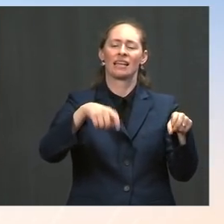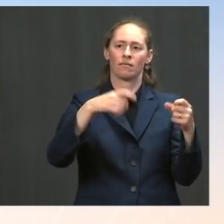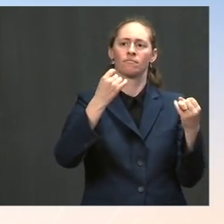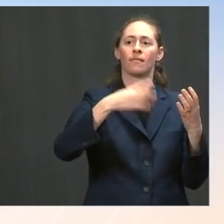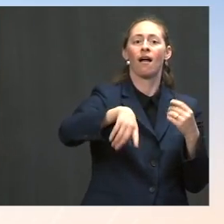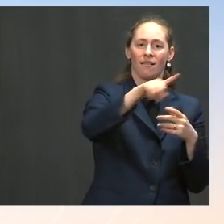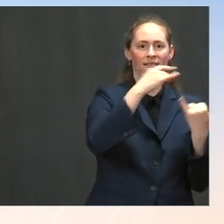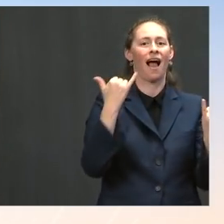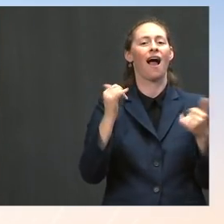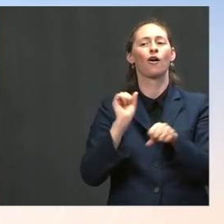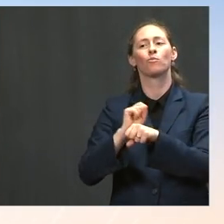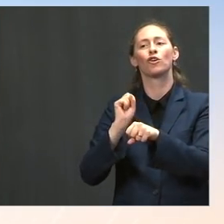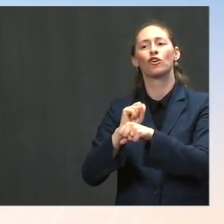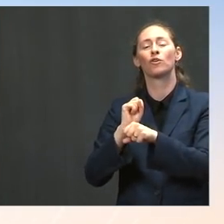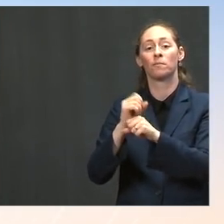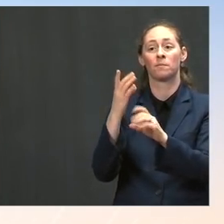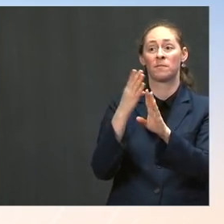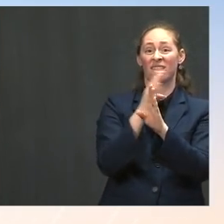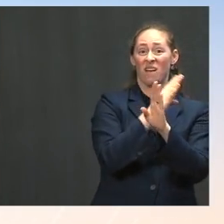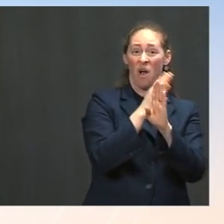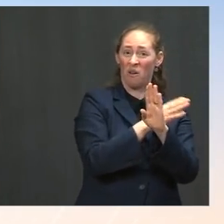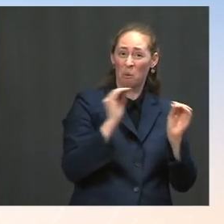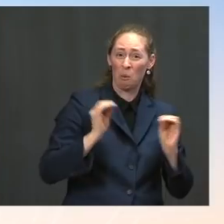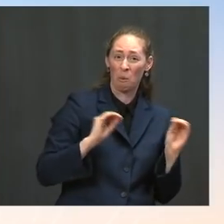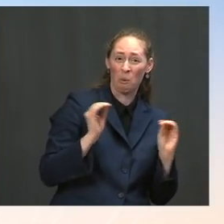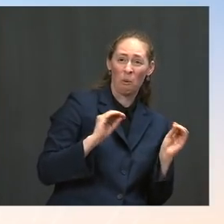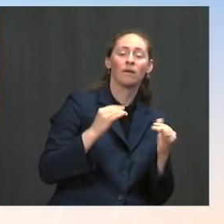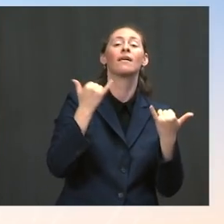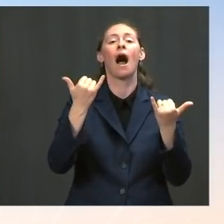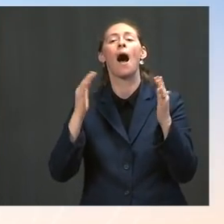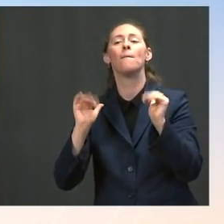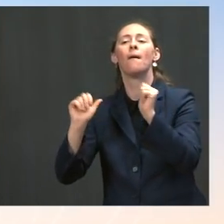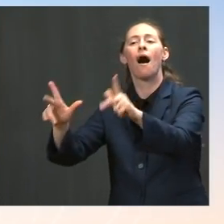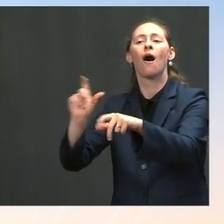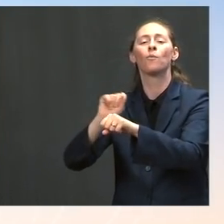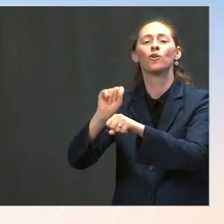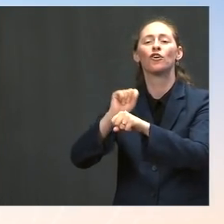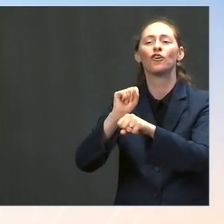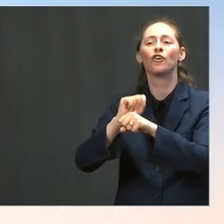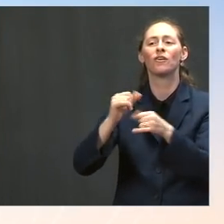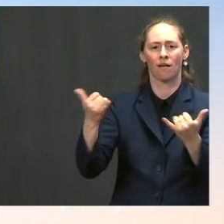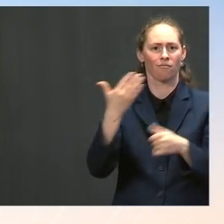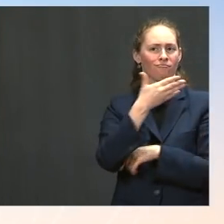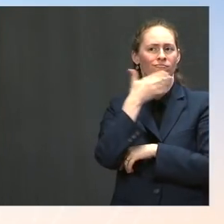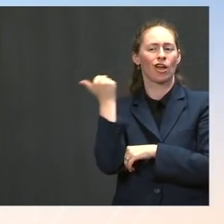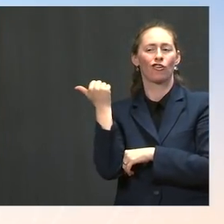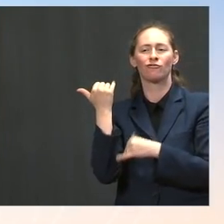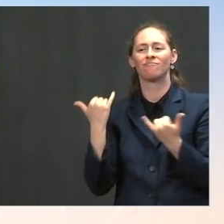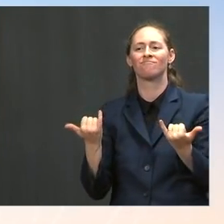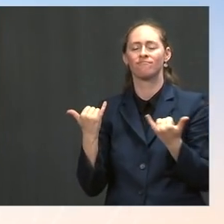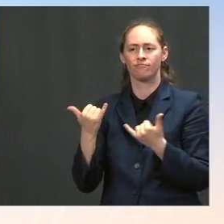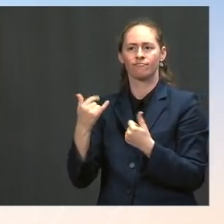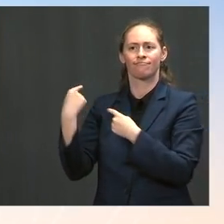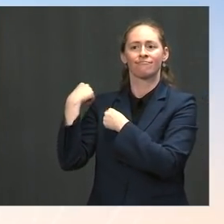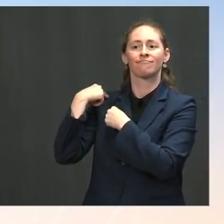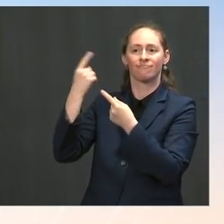We would say that is a step forward. He identified, when he took office, four big priorities or crises -- crises of his presidency: